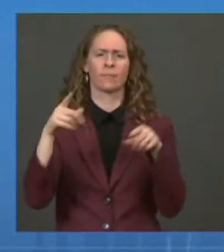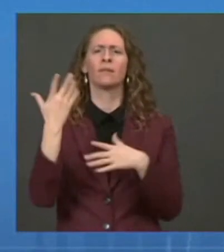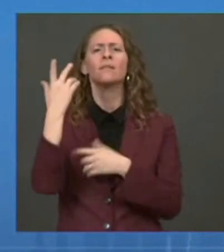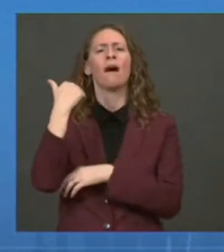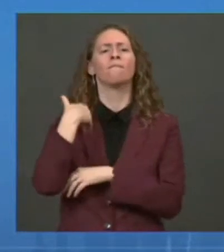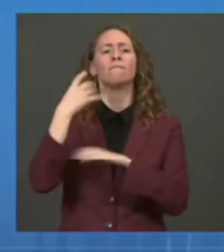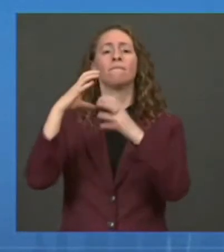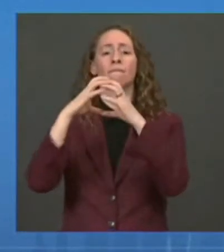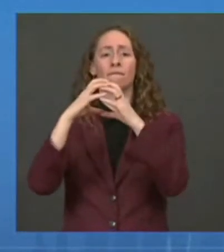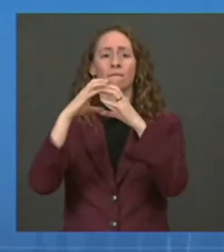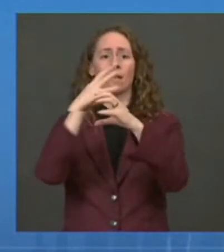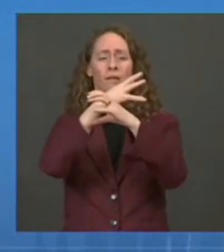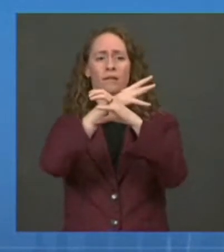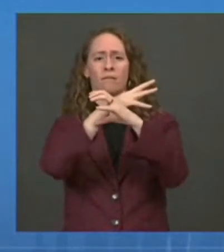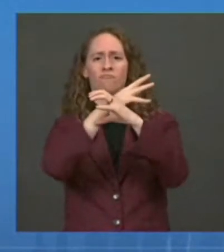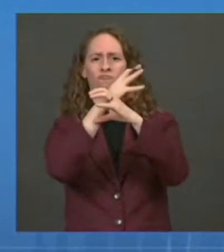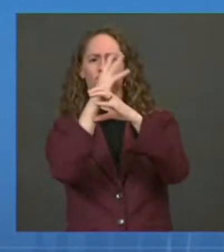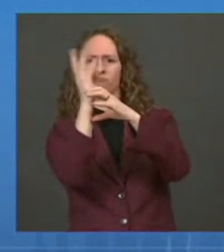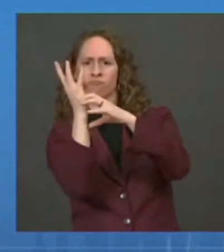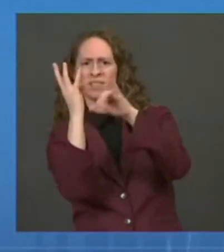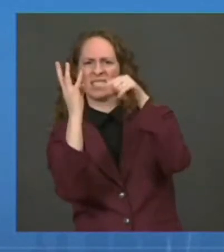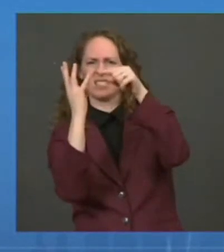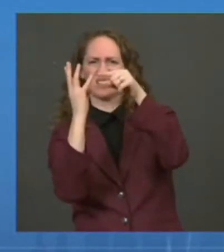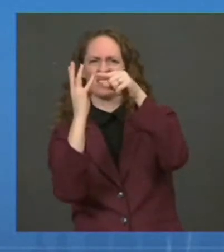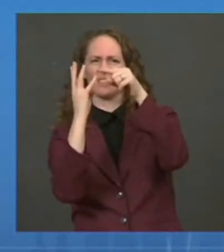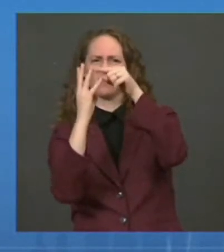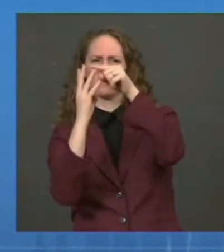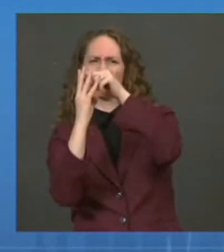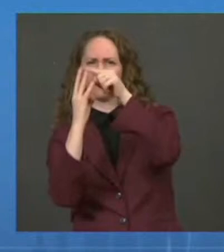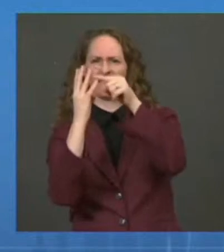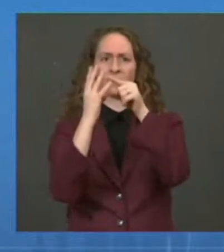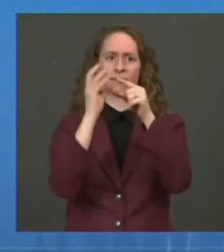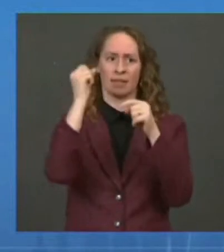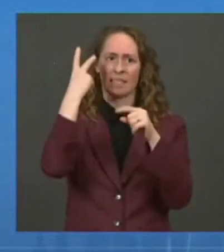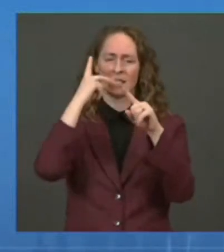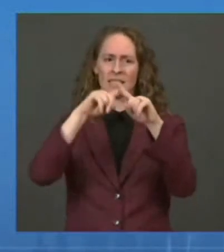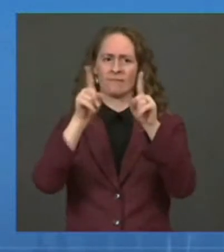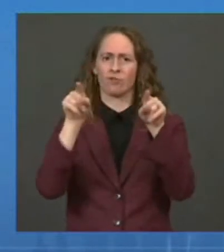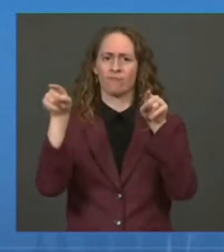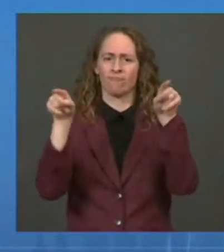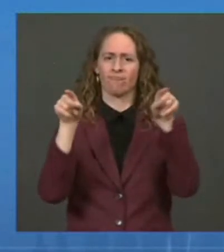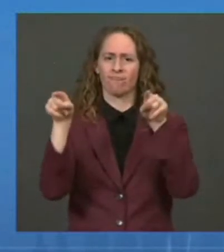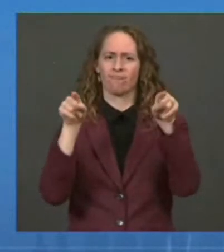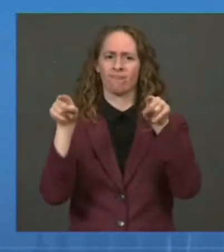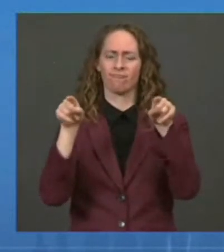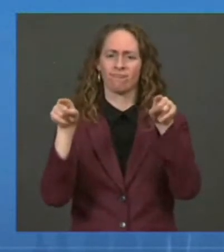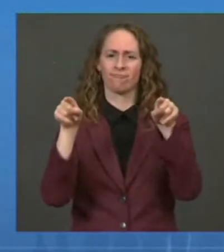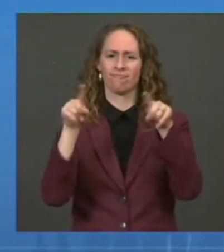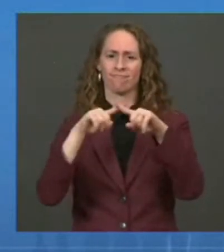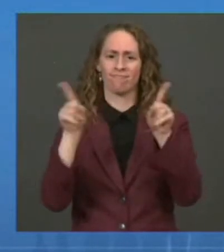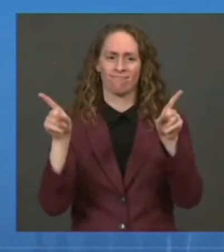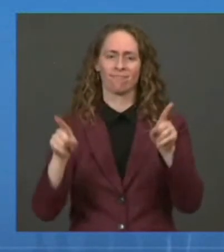PROTEINS AND VARIANTS ON THE LEFT HAND PART OF THE SLIDE IS THE SPIKE PROTEIN OF THE DELTA AND ON THE RIGHT IS THE